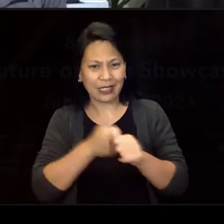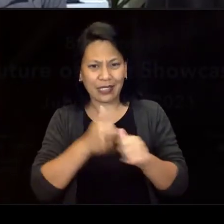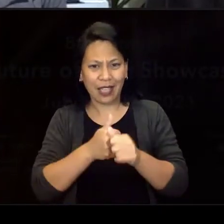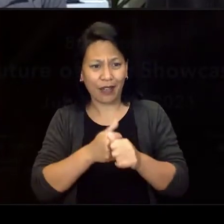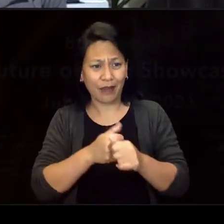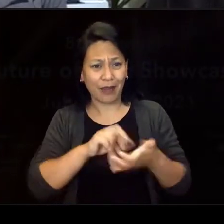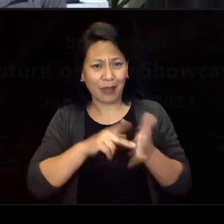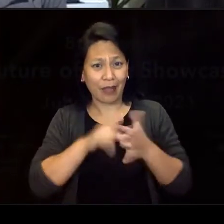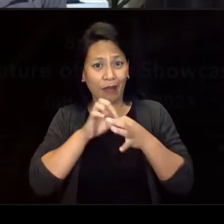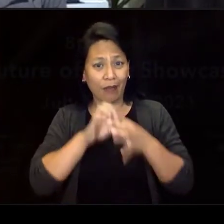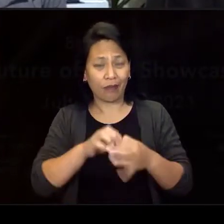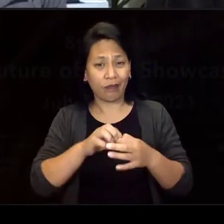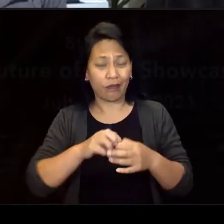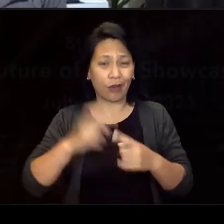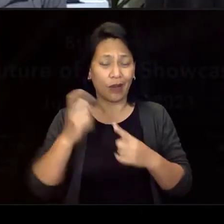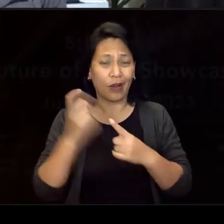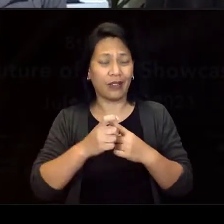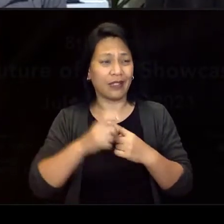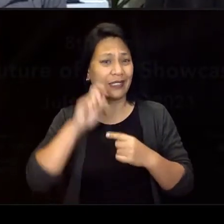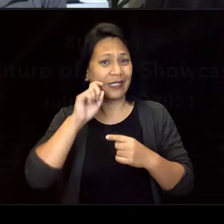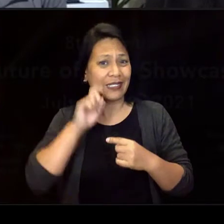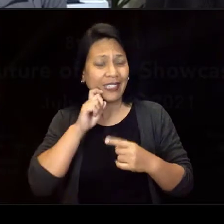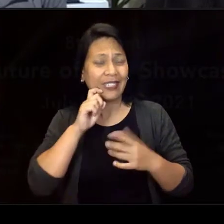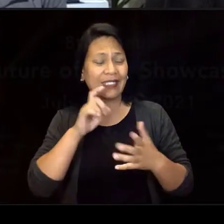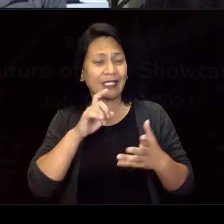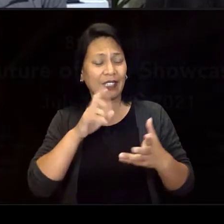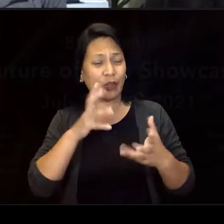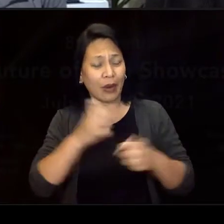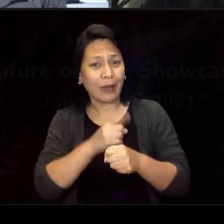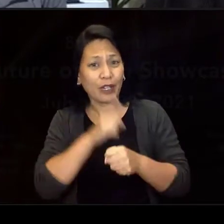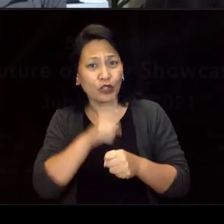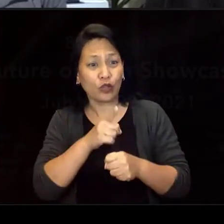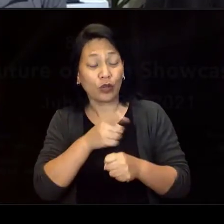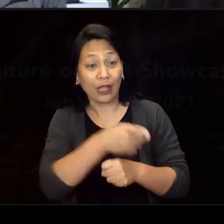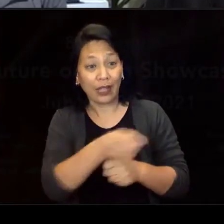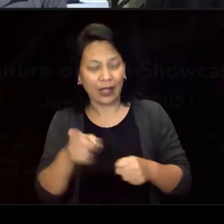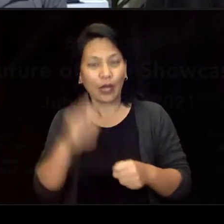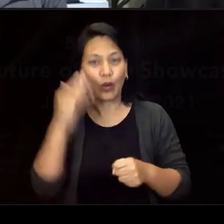important because we want to watch for trigger words and we want to make sure that everyone feels comfortable.